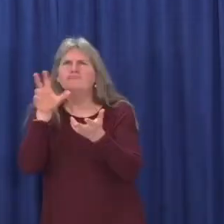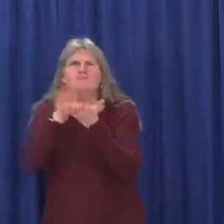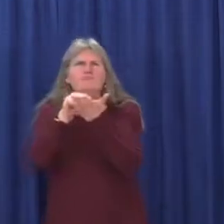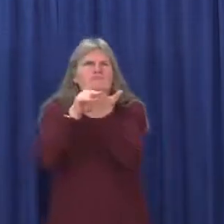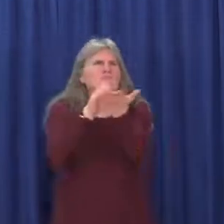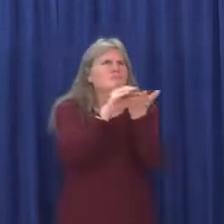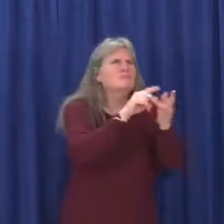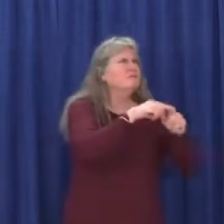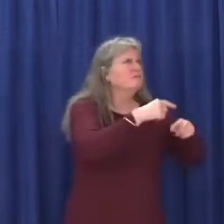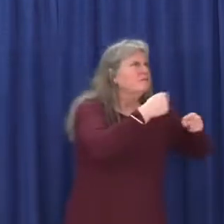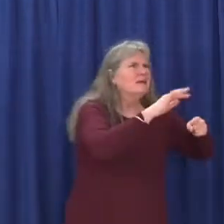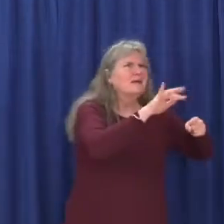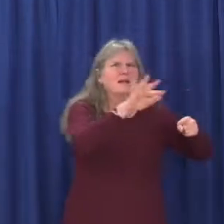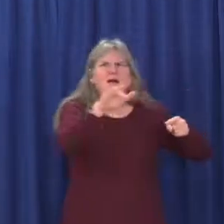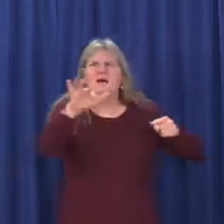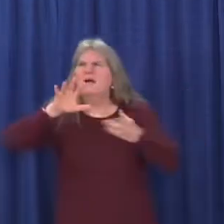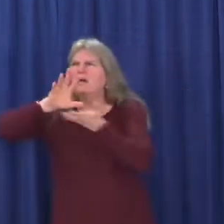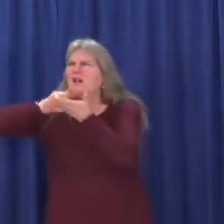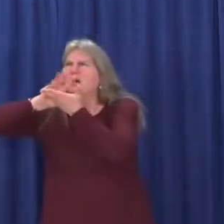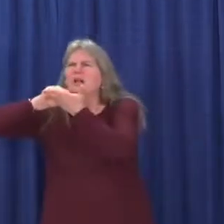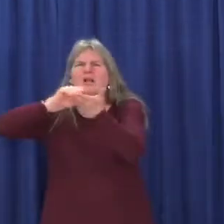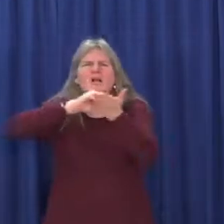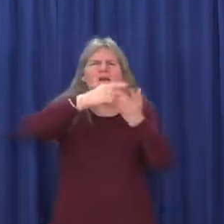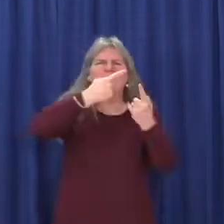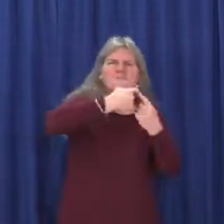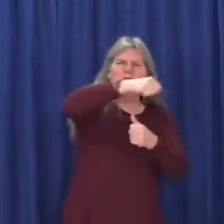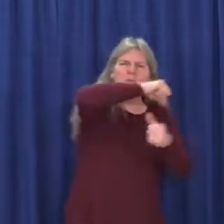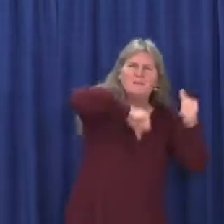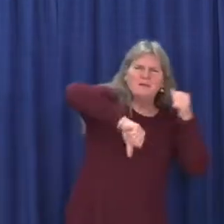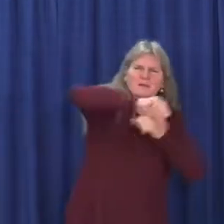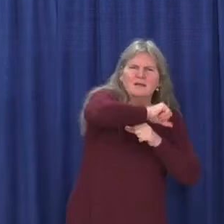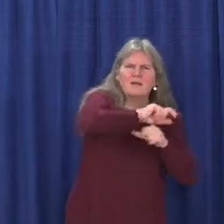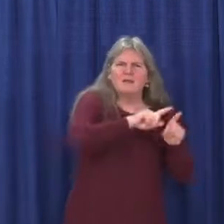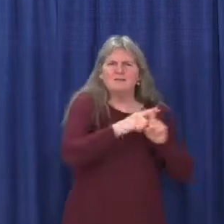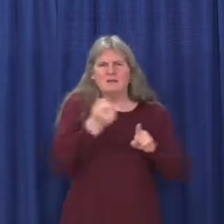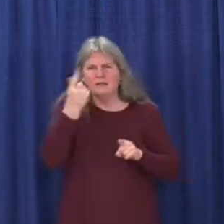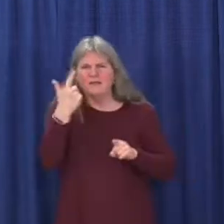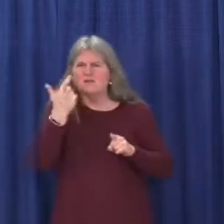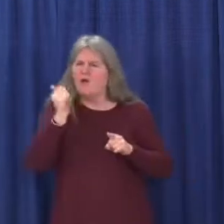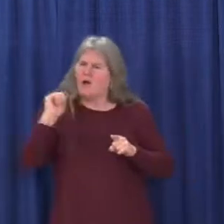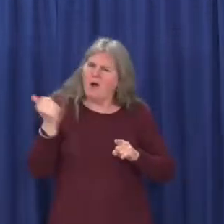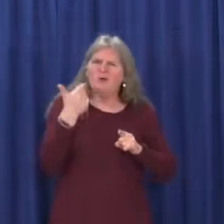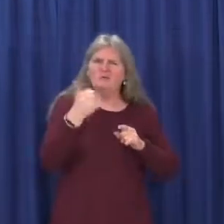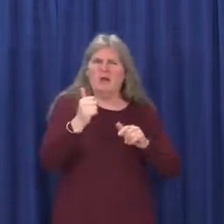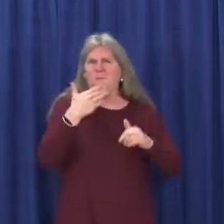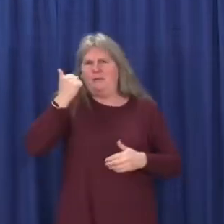people have had during this pandemic, and to understand that we're all doing our best in the ways